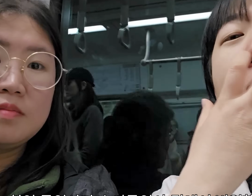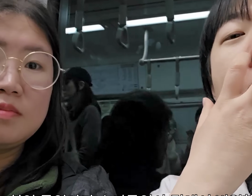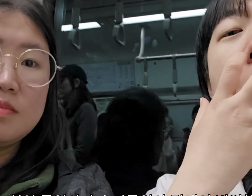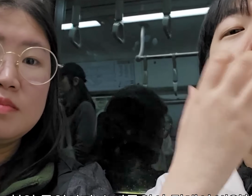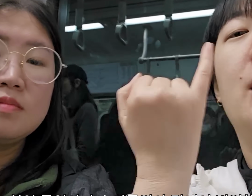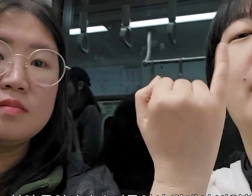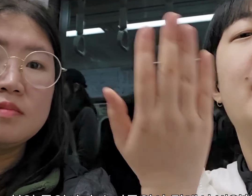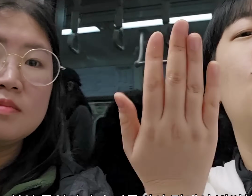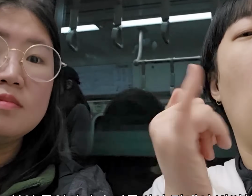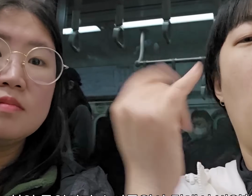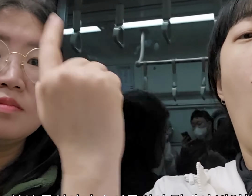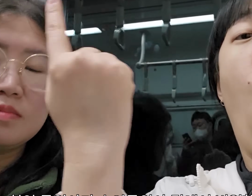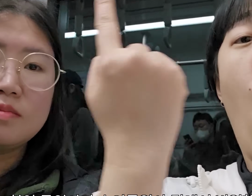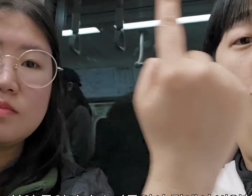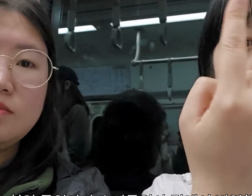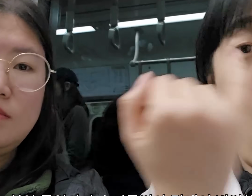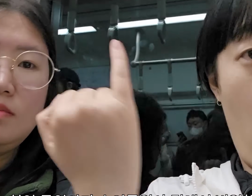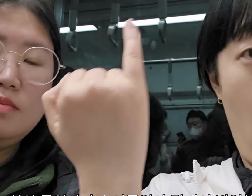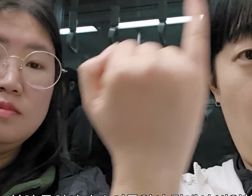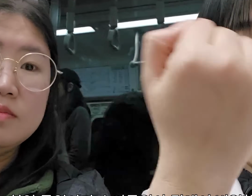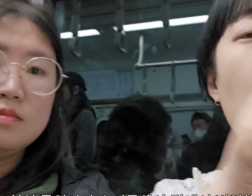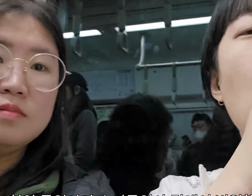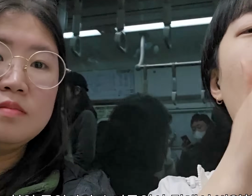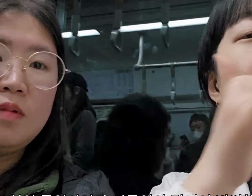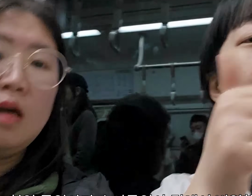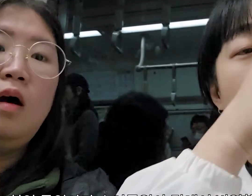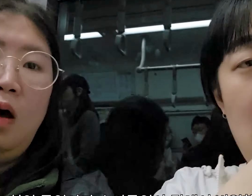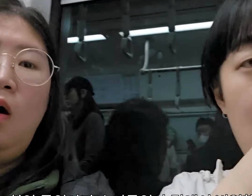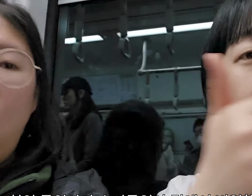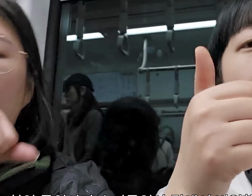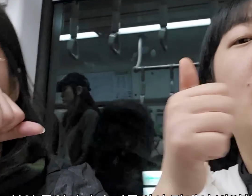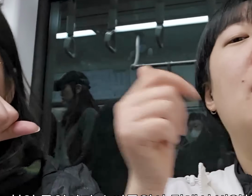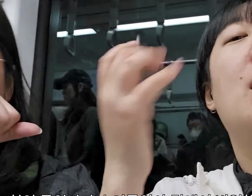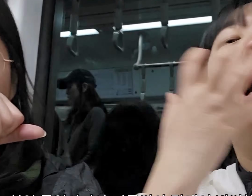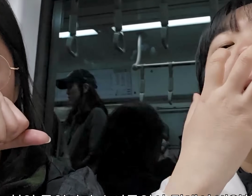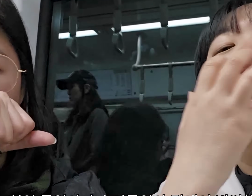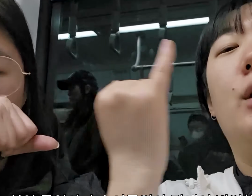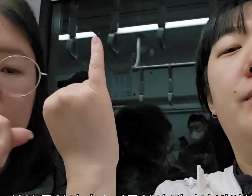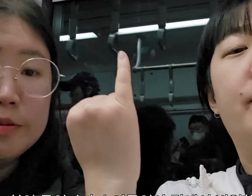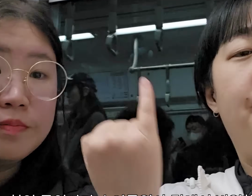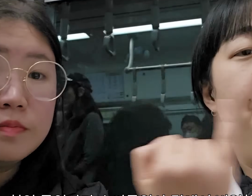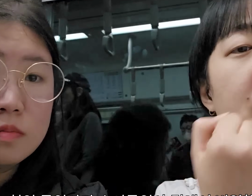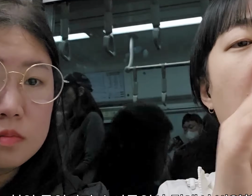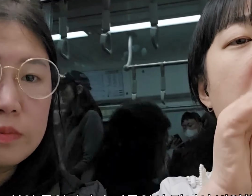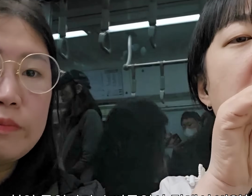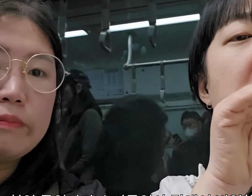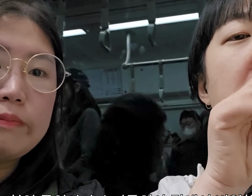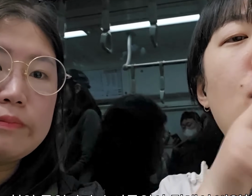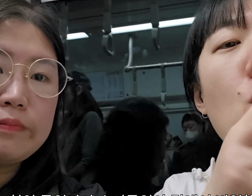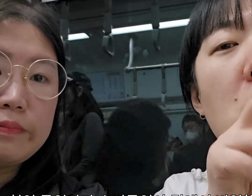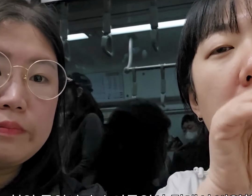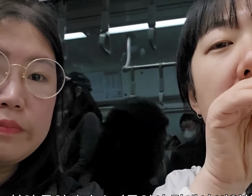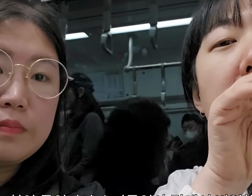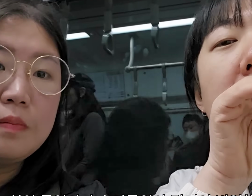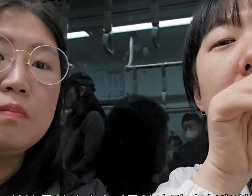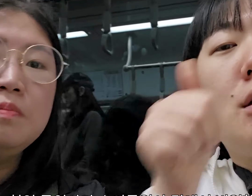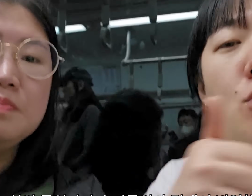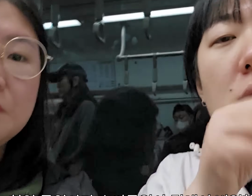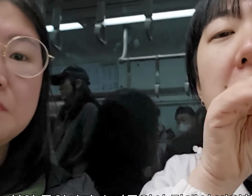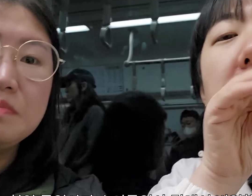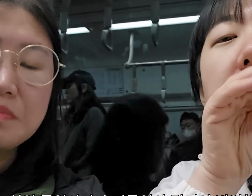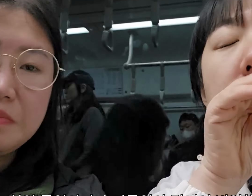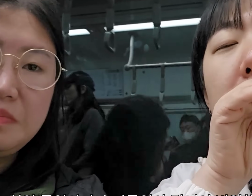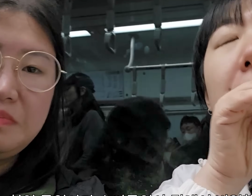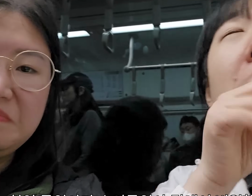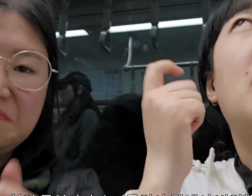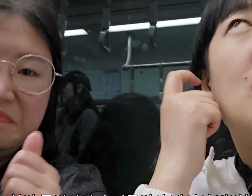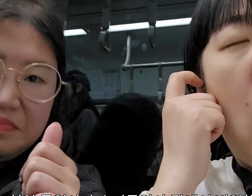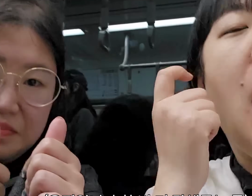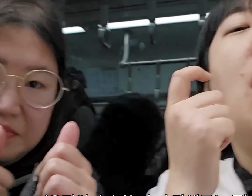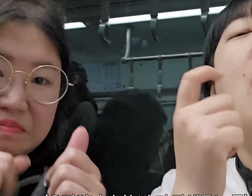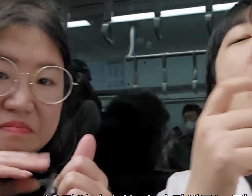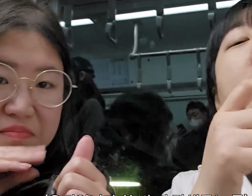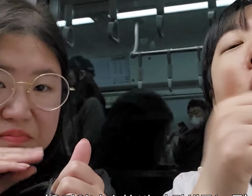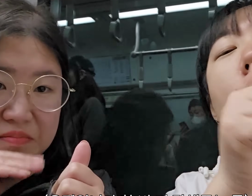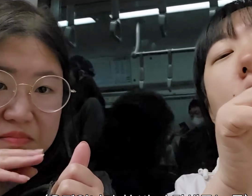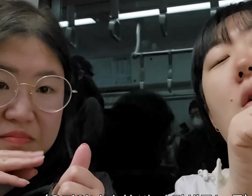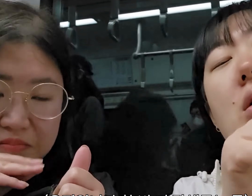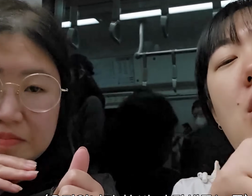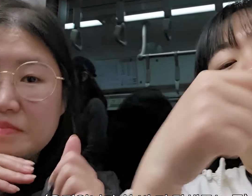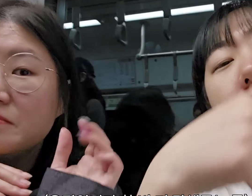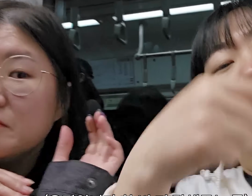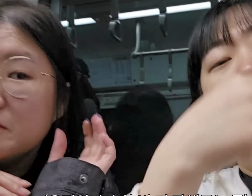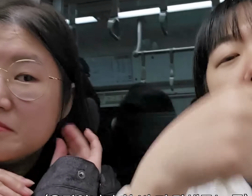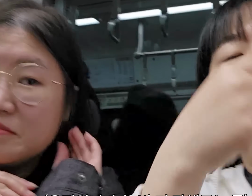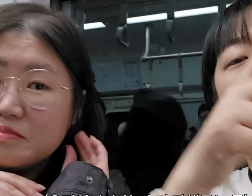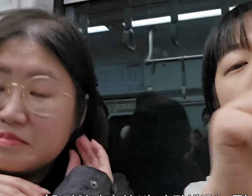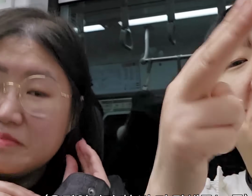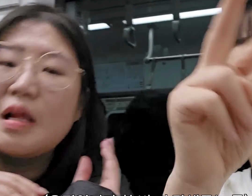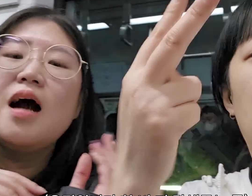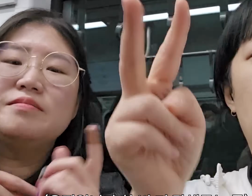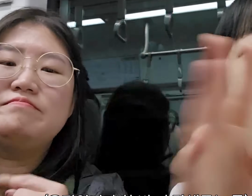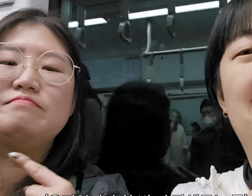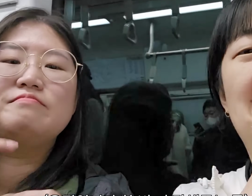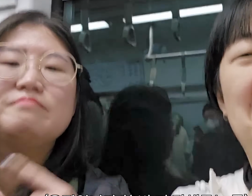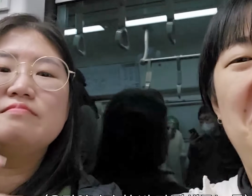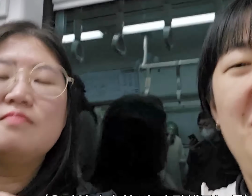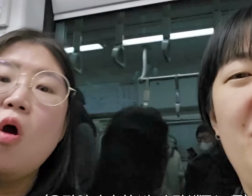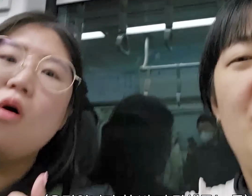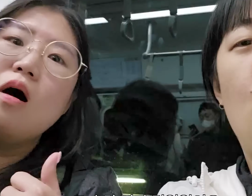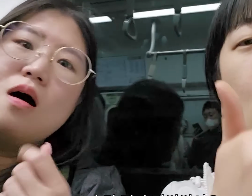a hearing interpreter whispered the translation behind the signer.